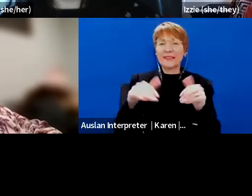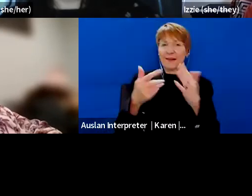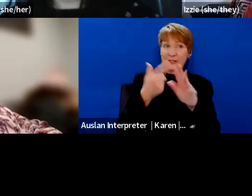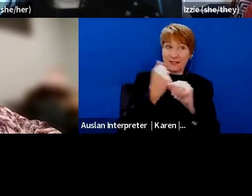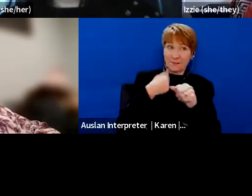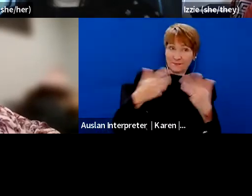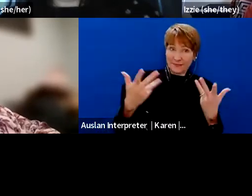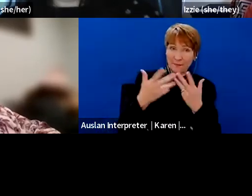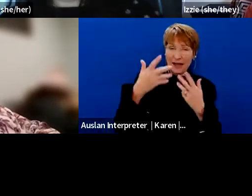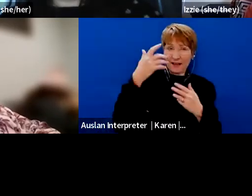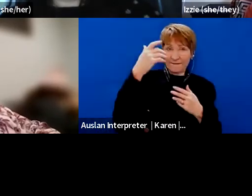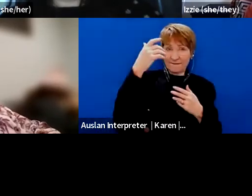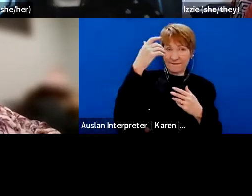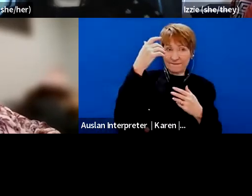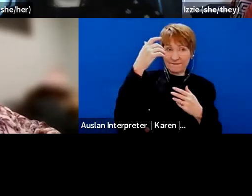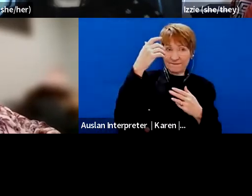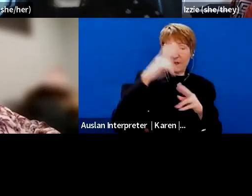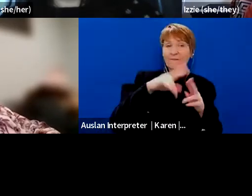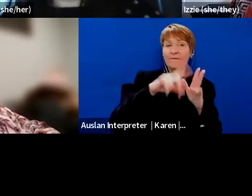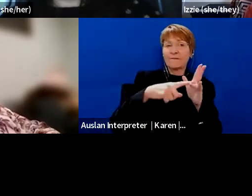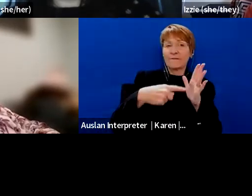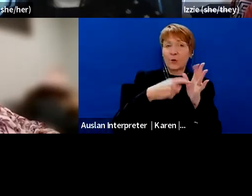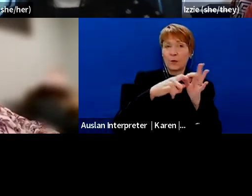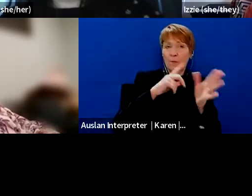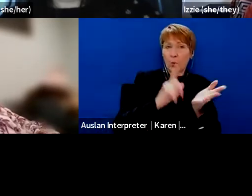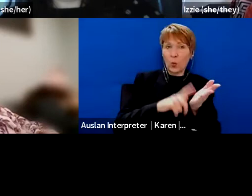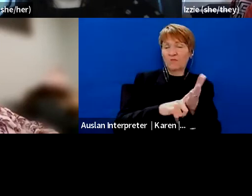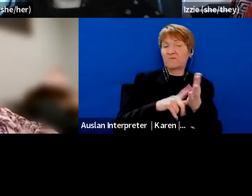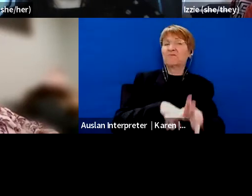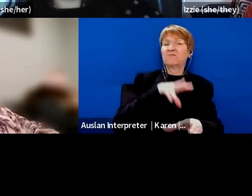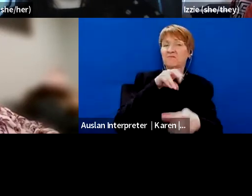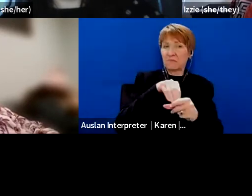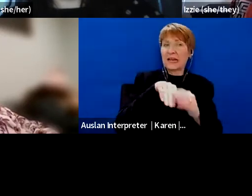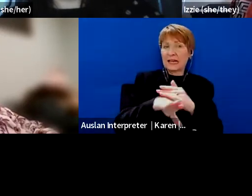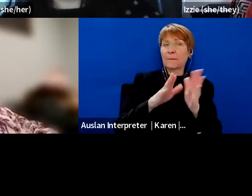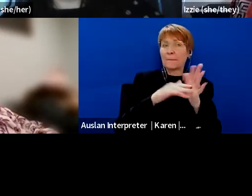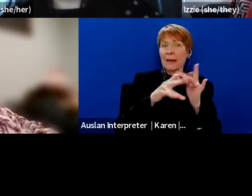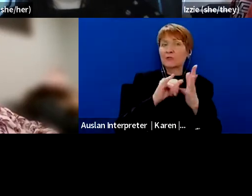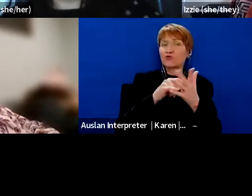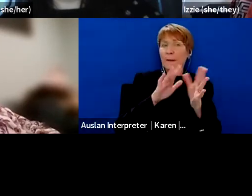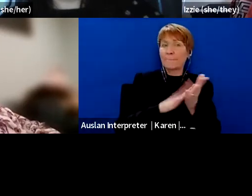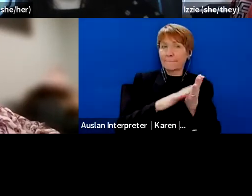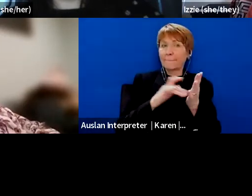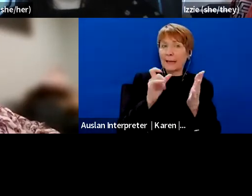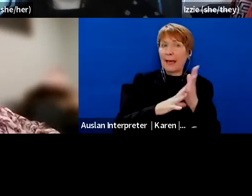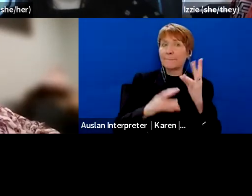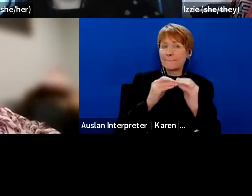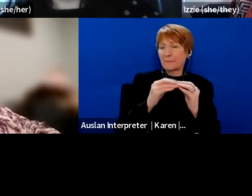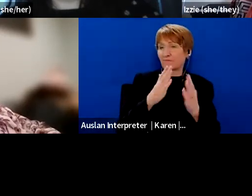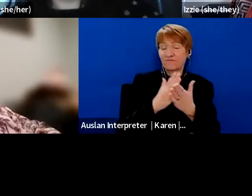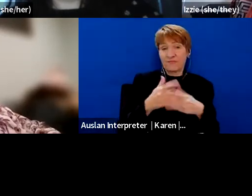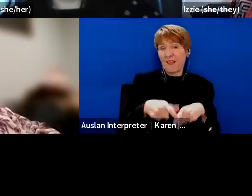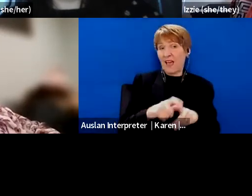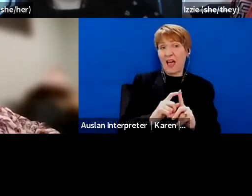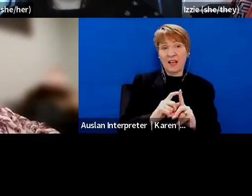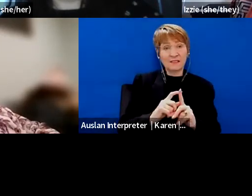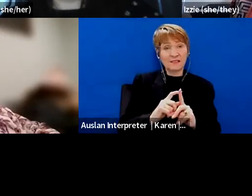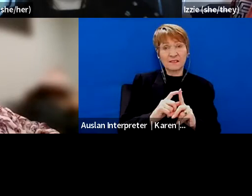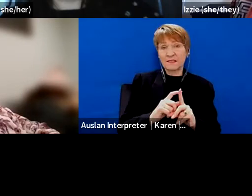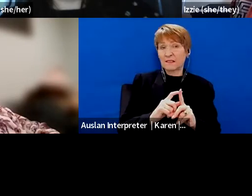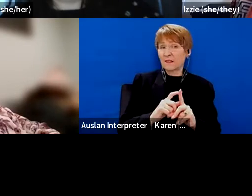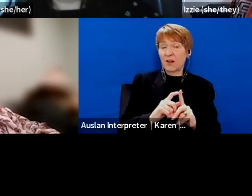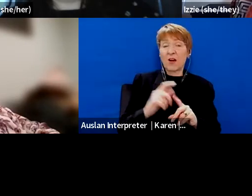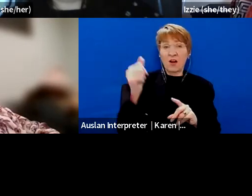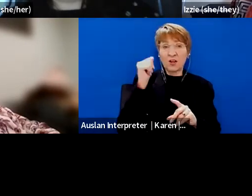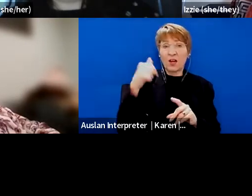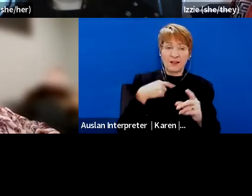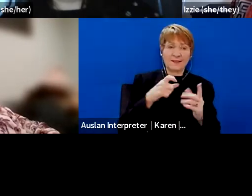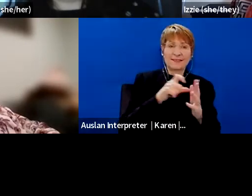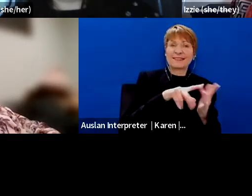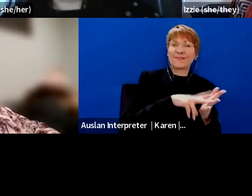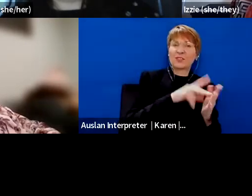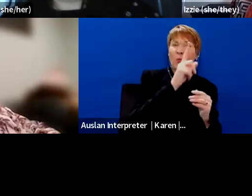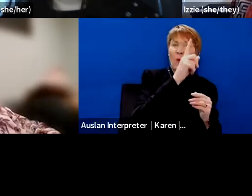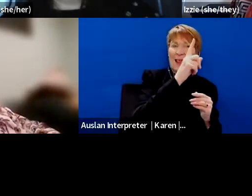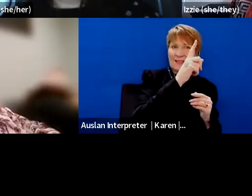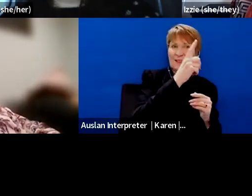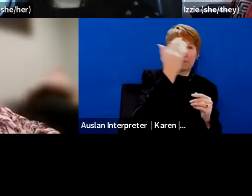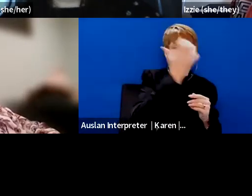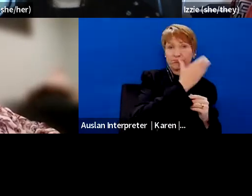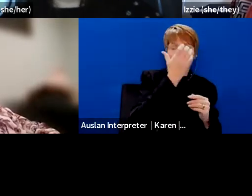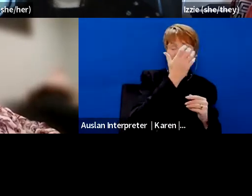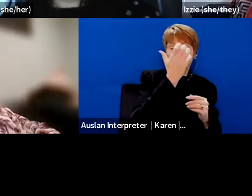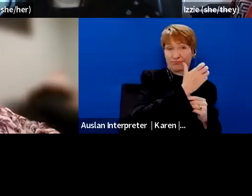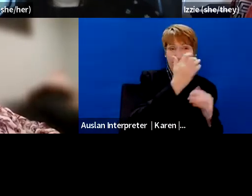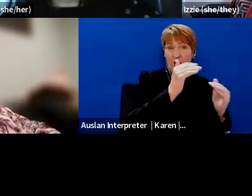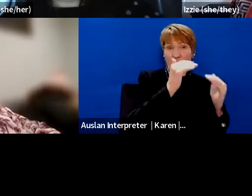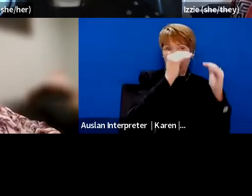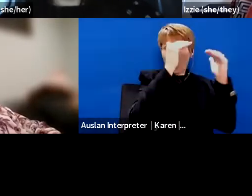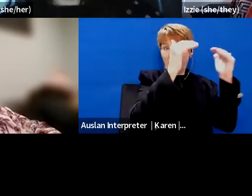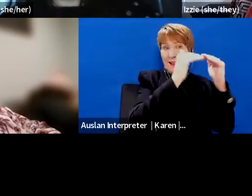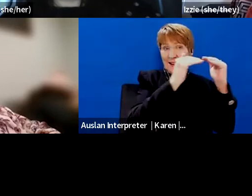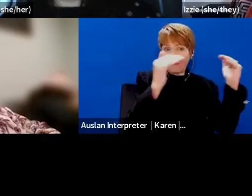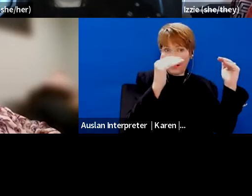For example, I play football.